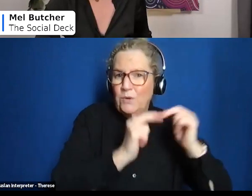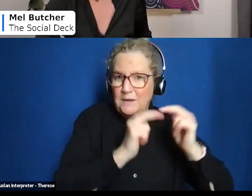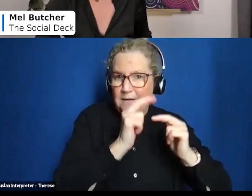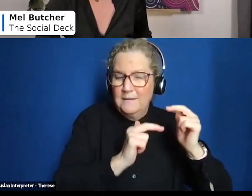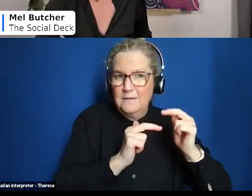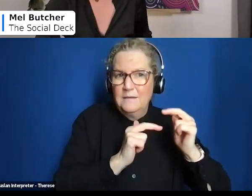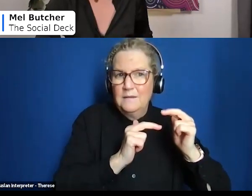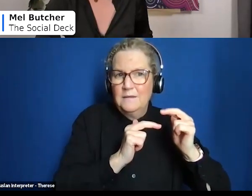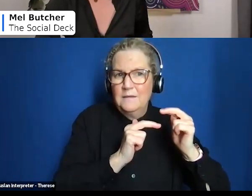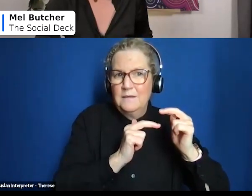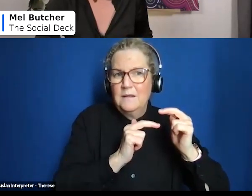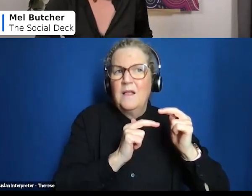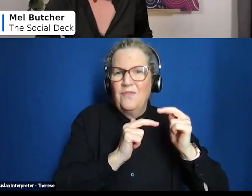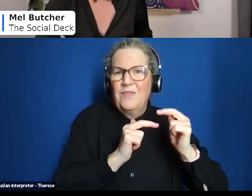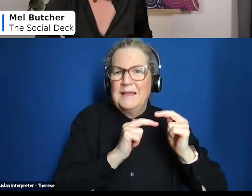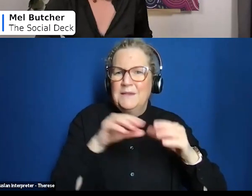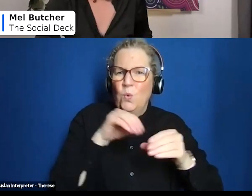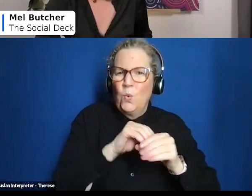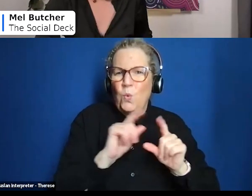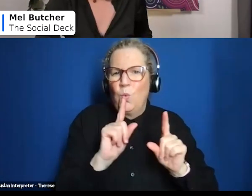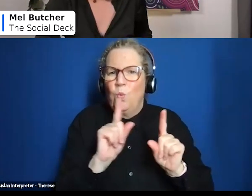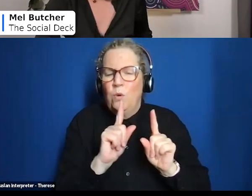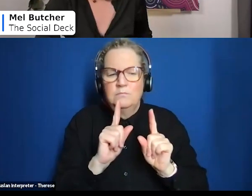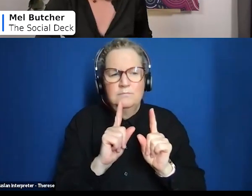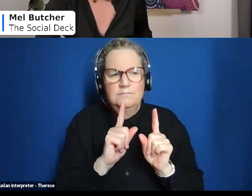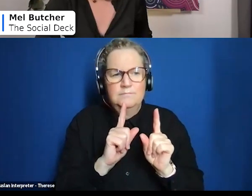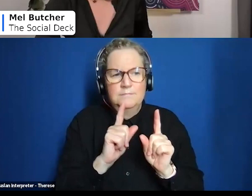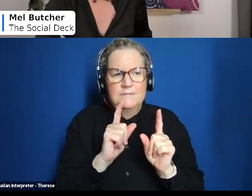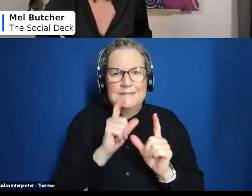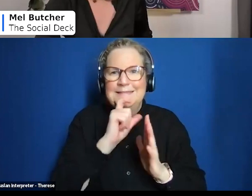as definitions of disability that are used across data assets.